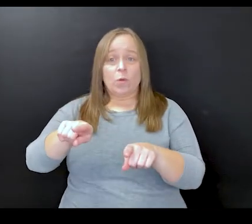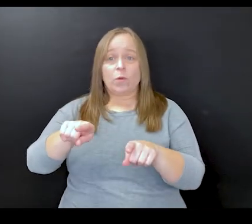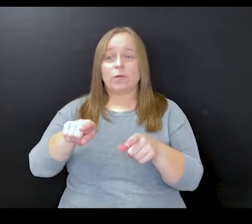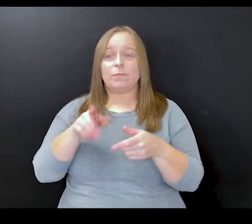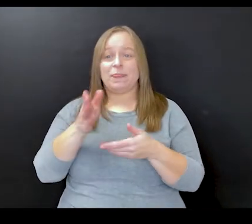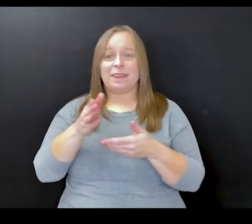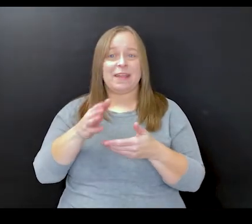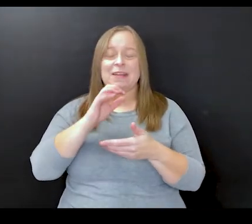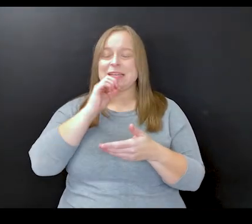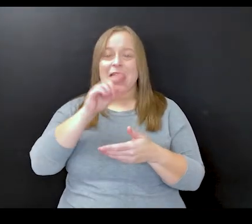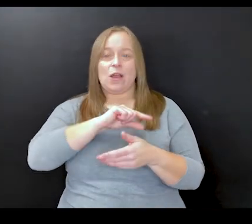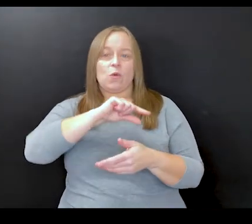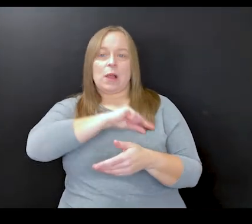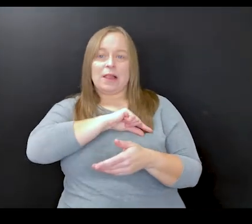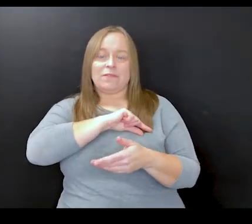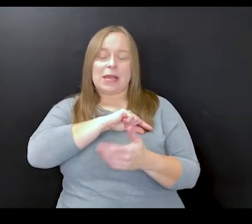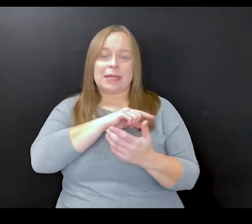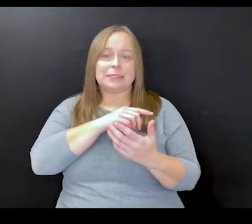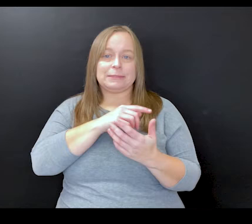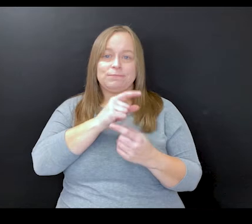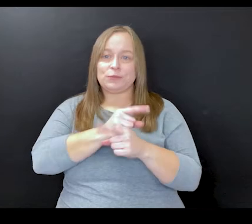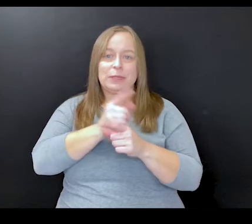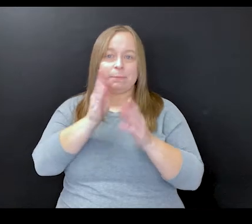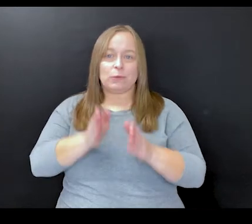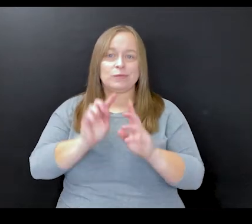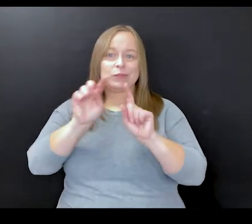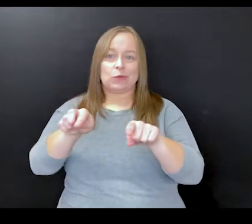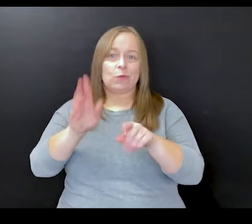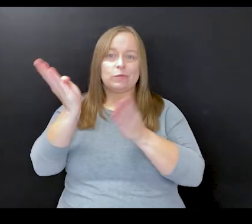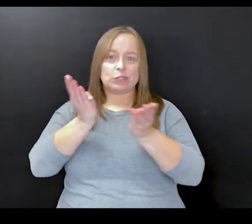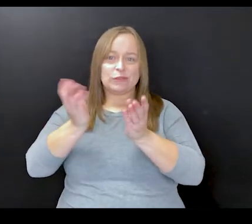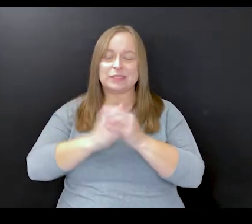they are just not qualified to provide these services.